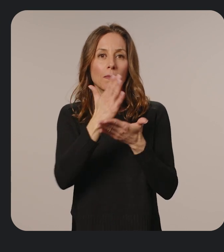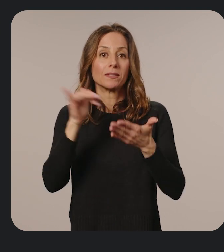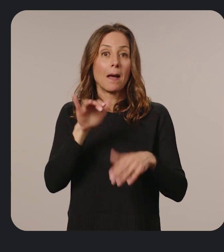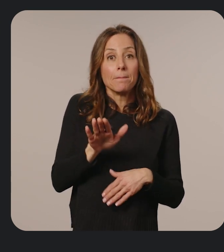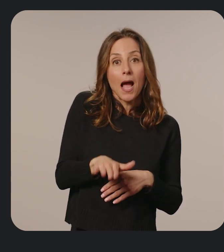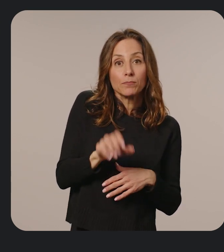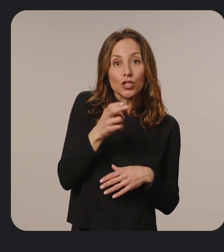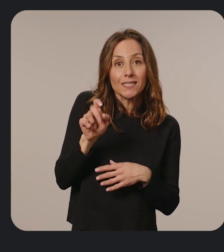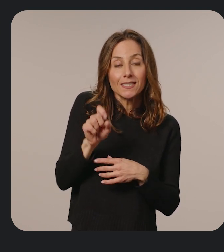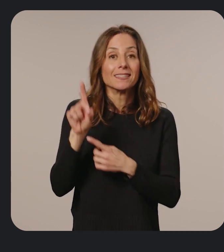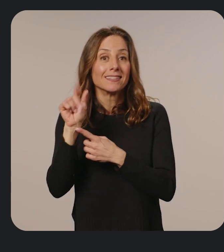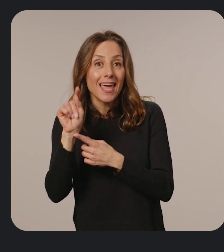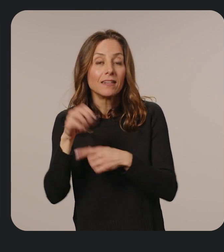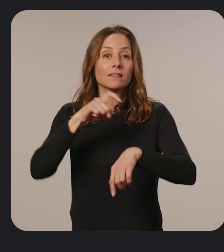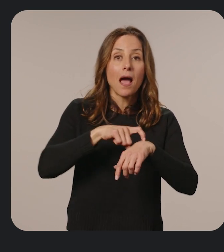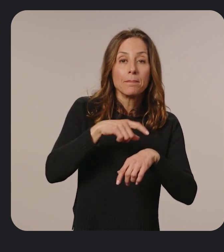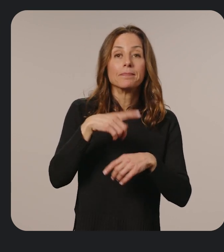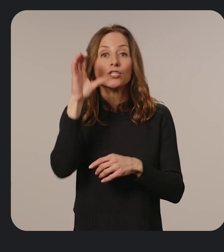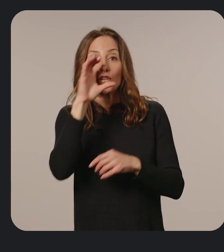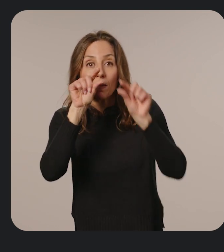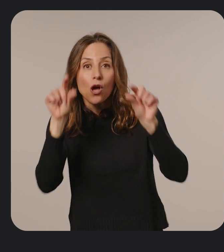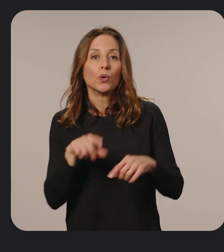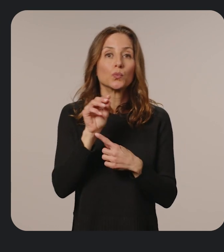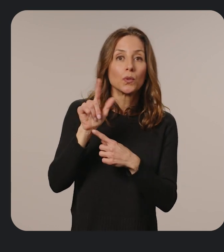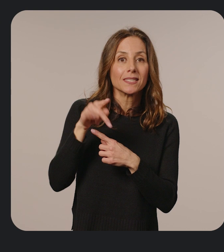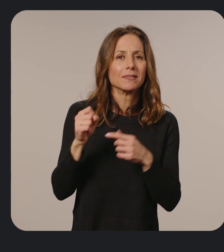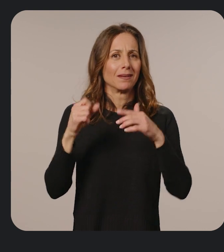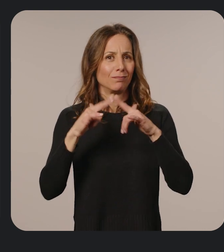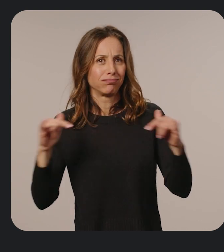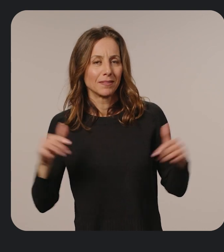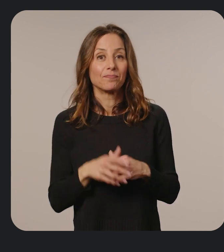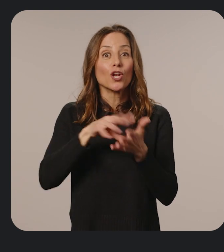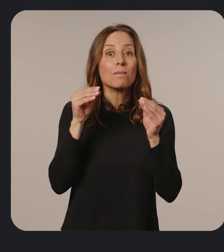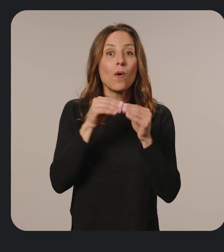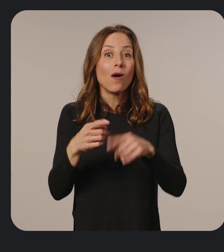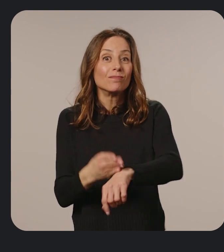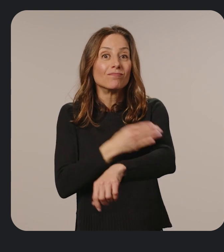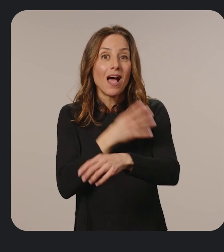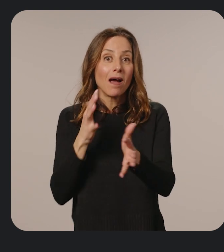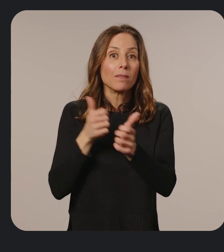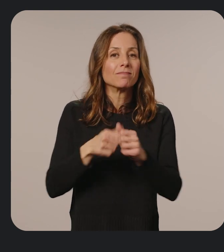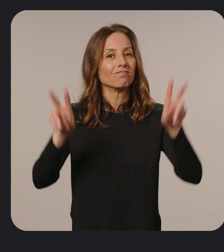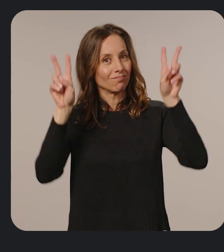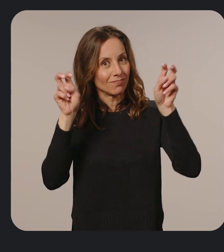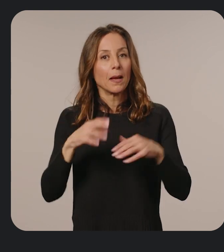like bottom sheets, date and time pickers, search bars, tool tips, and more. Learn more about new enhancements and updates